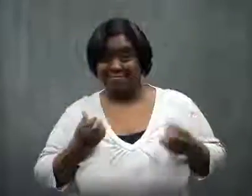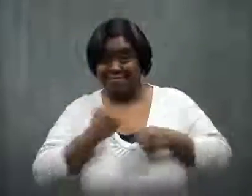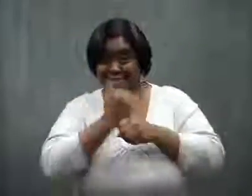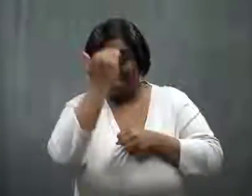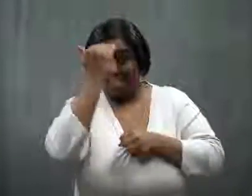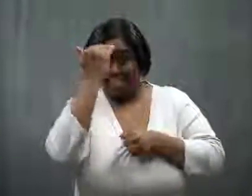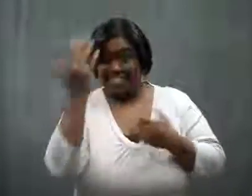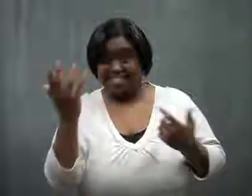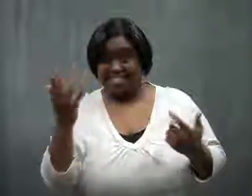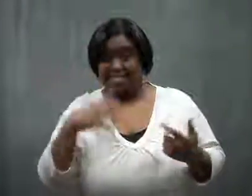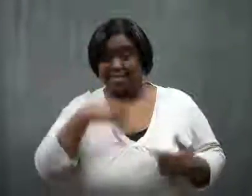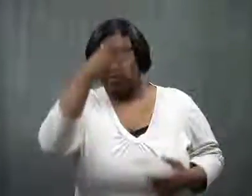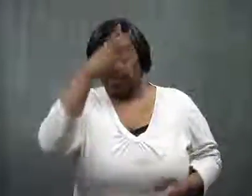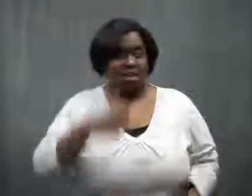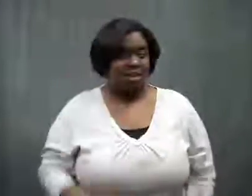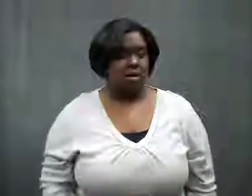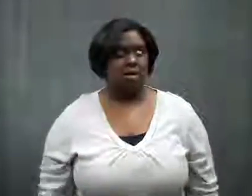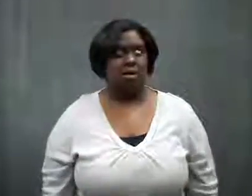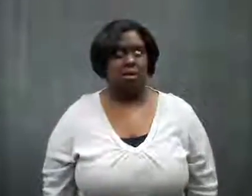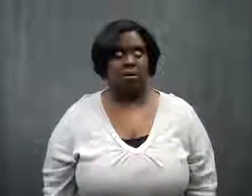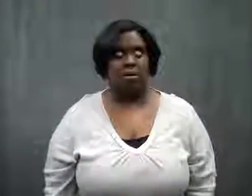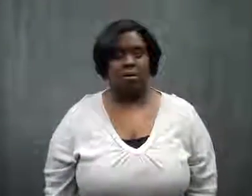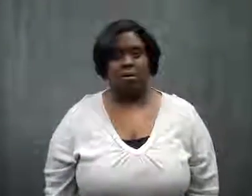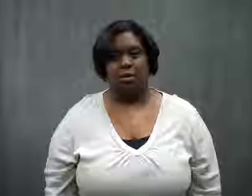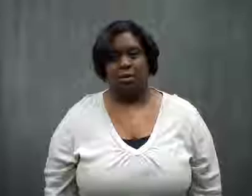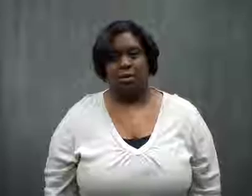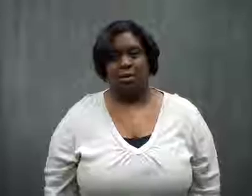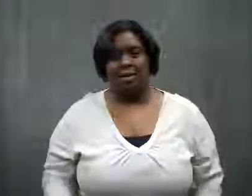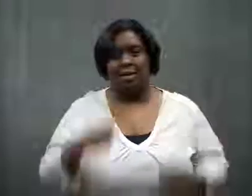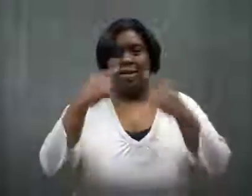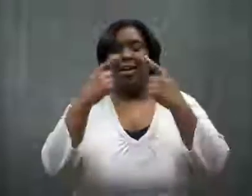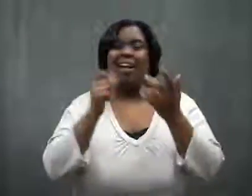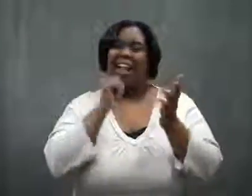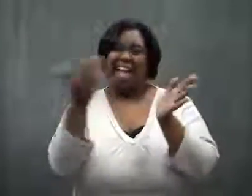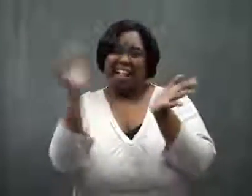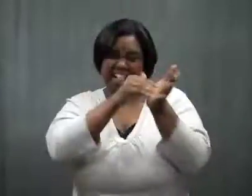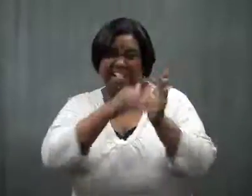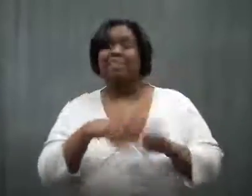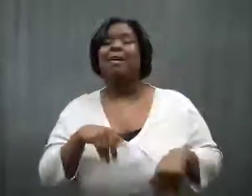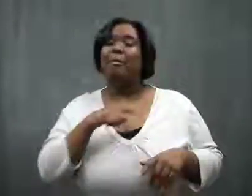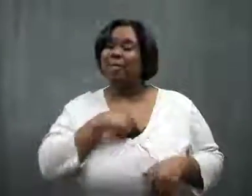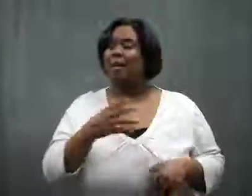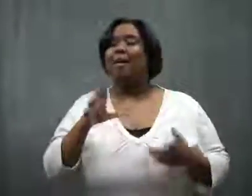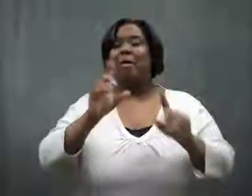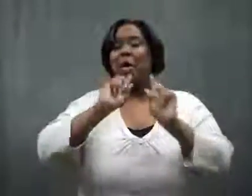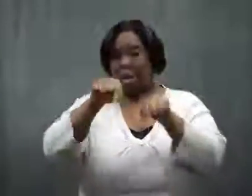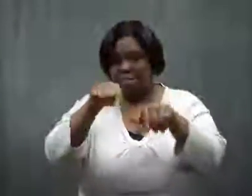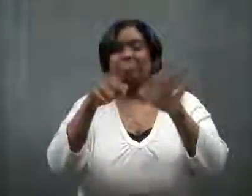Doesn't that make sense? My dad would do this... That meant, "Not again!" Then we'd put in our order.